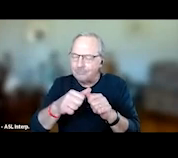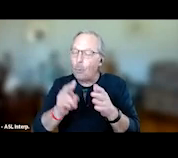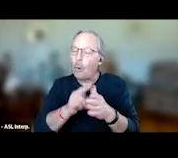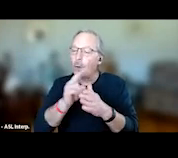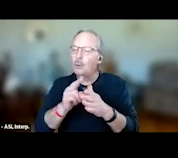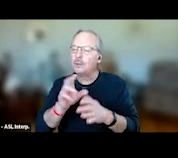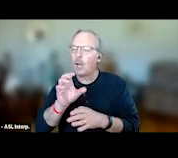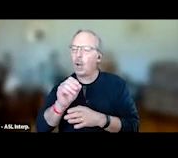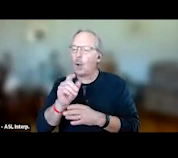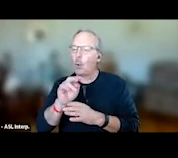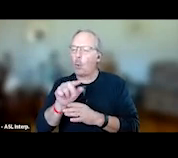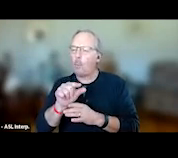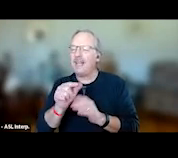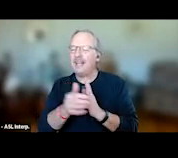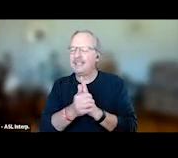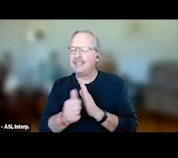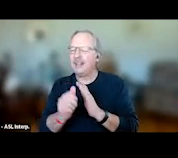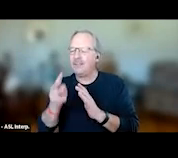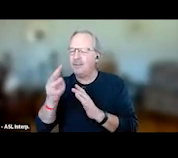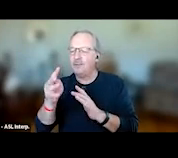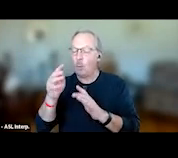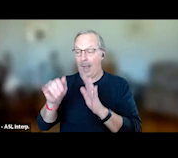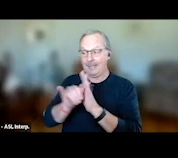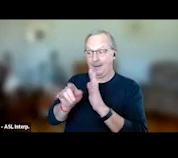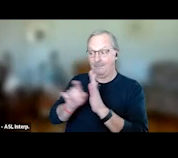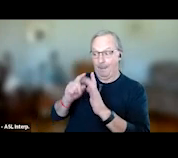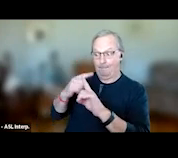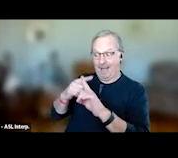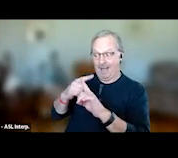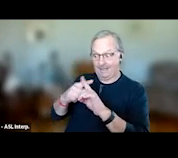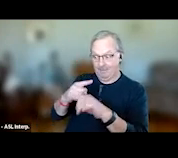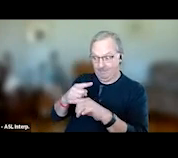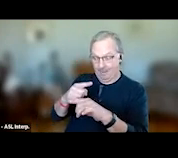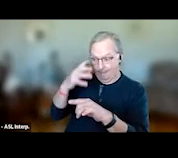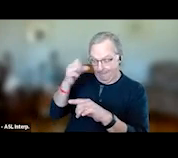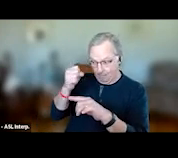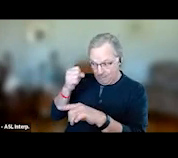in the future if you identify positive memories that they can think about on purpose when they need it.